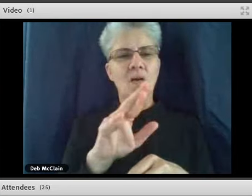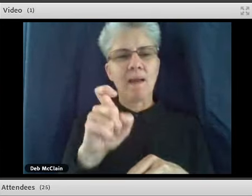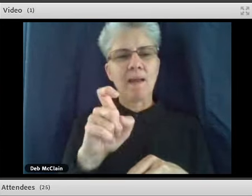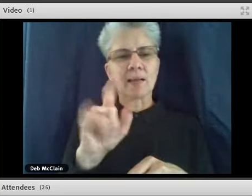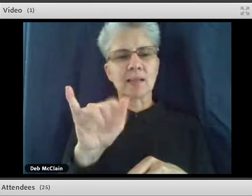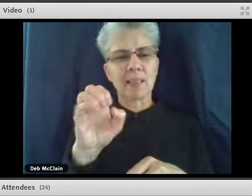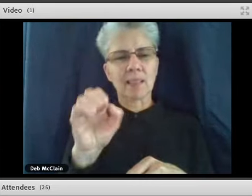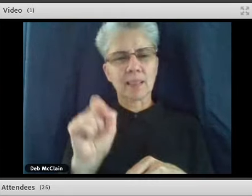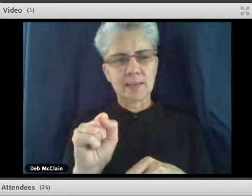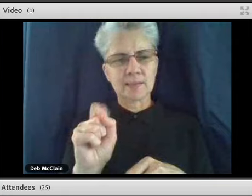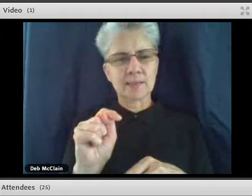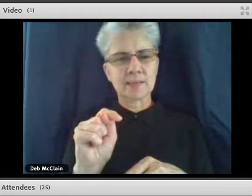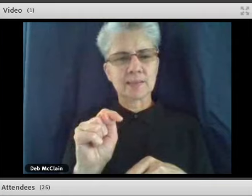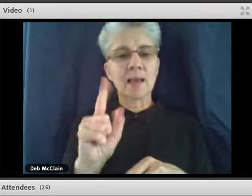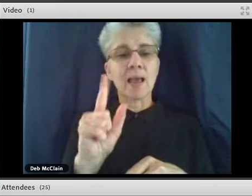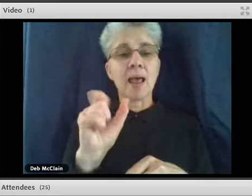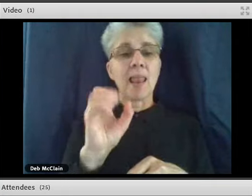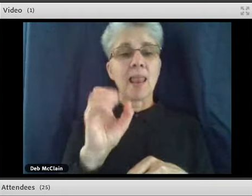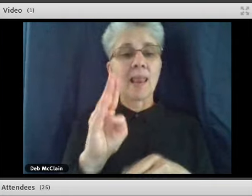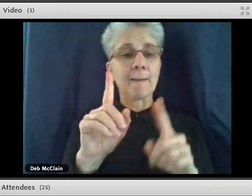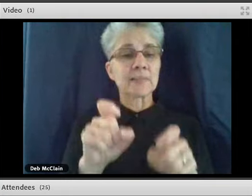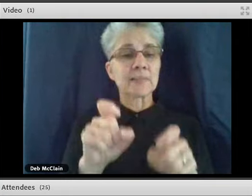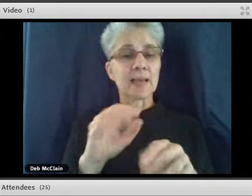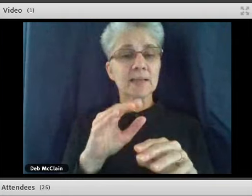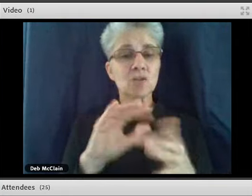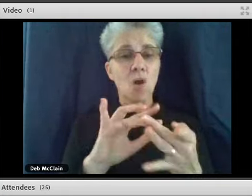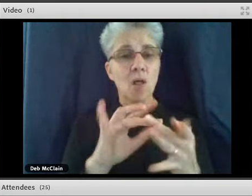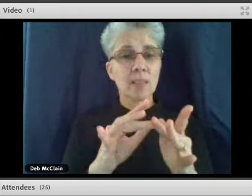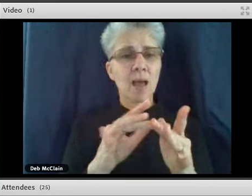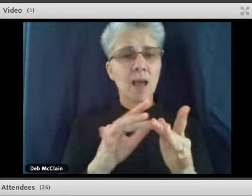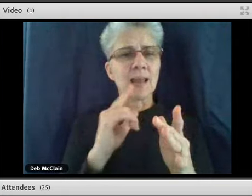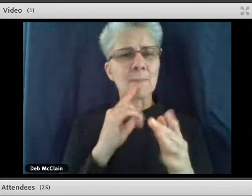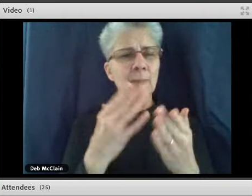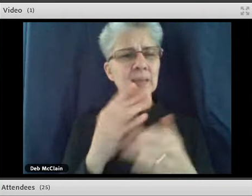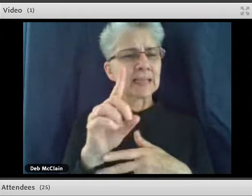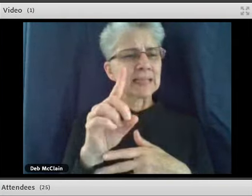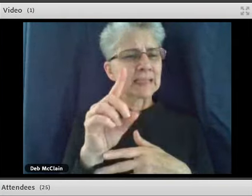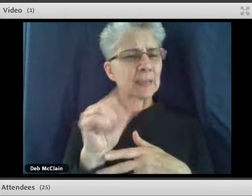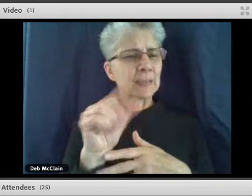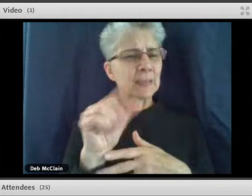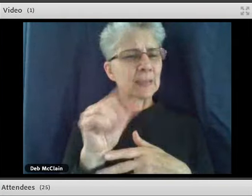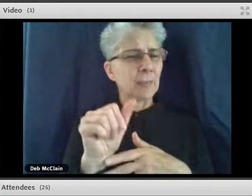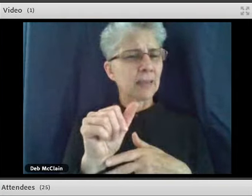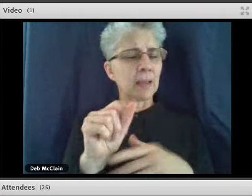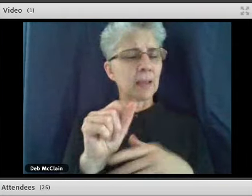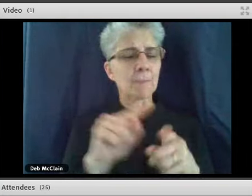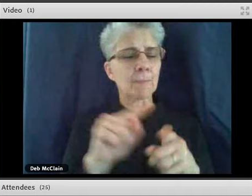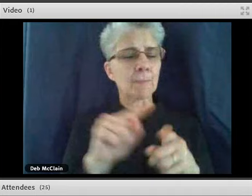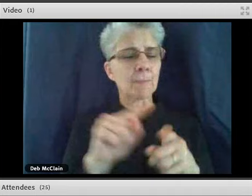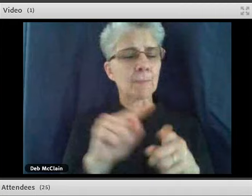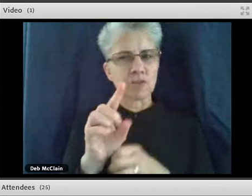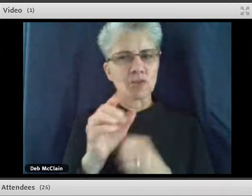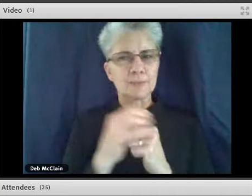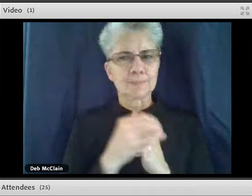So, there's things like the RX List, and Lab Tests Online. And then, also, things for education, because sometimes, it's a disability issue,